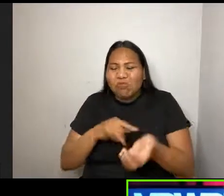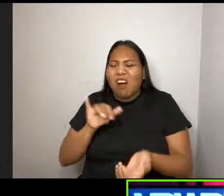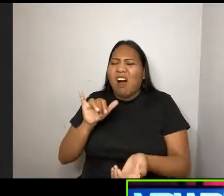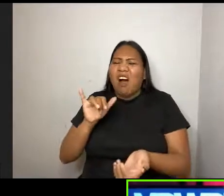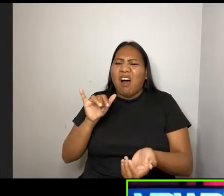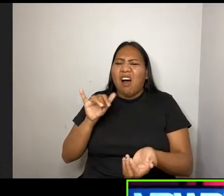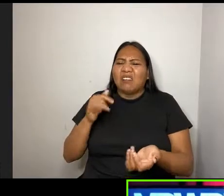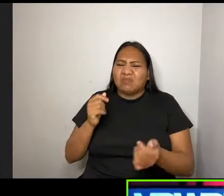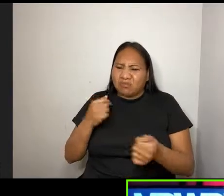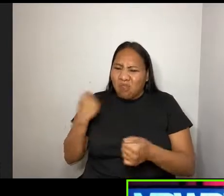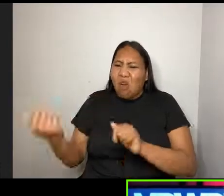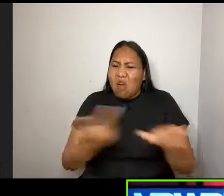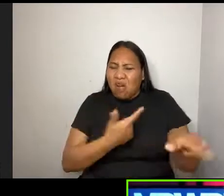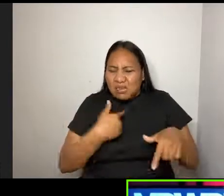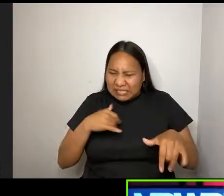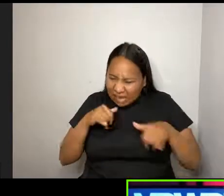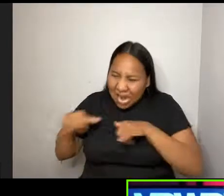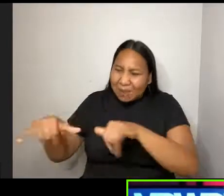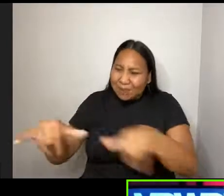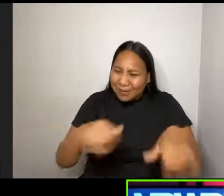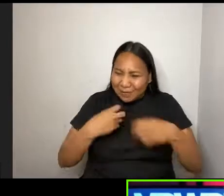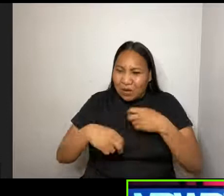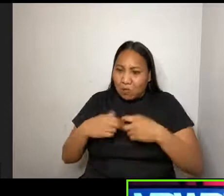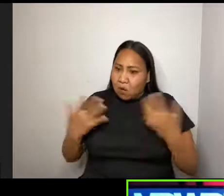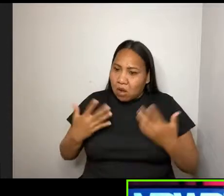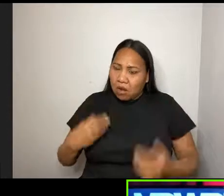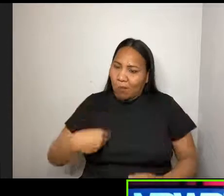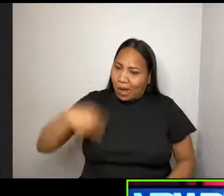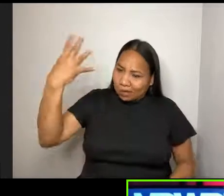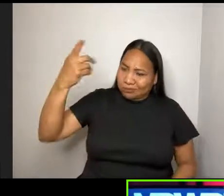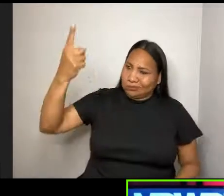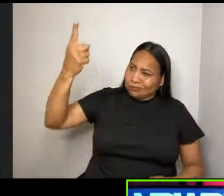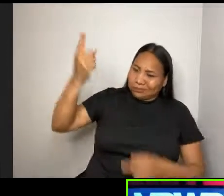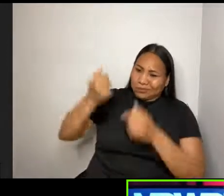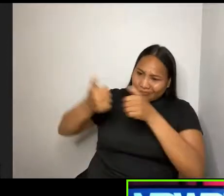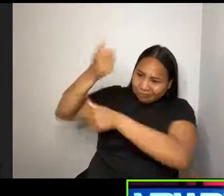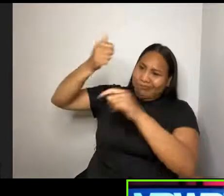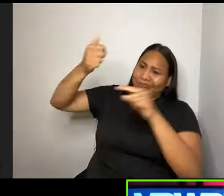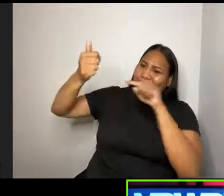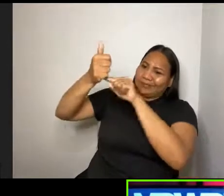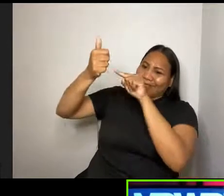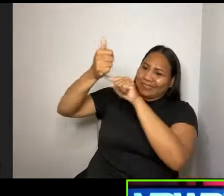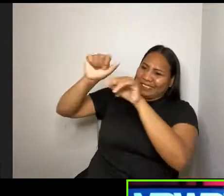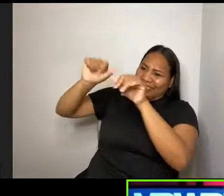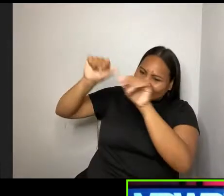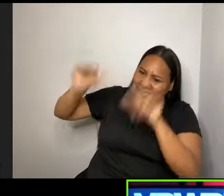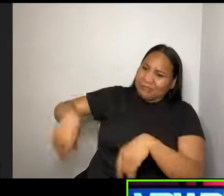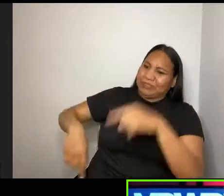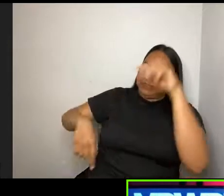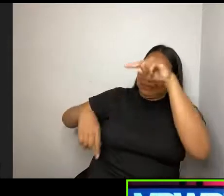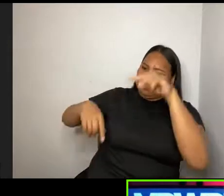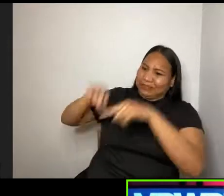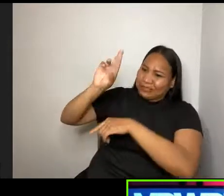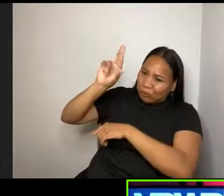and systemic racism. They need to be brought together. They need to talk about -- they need